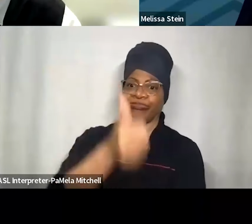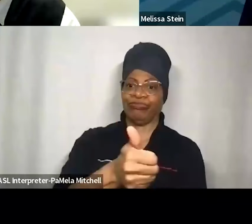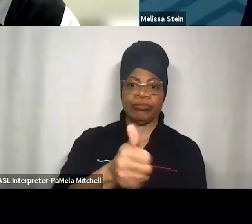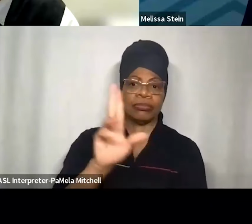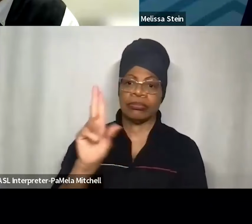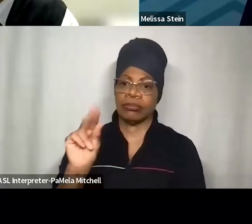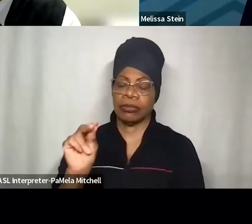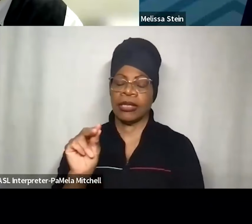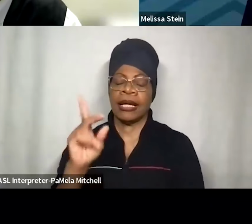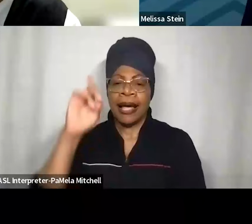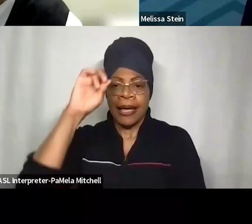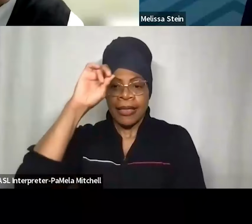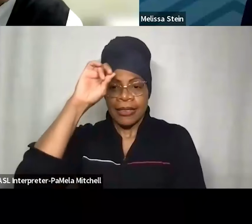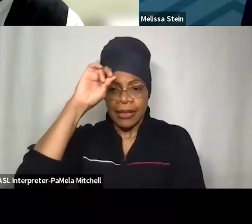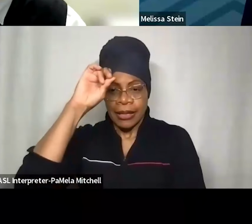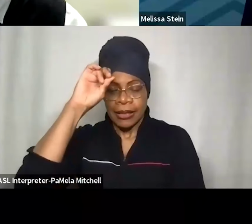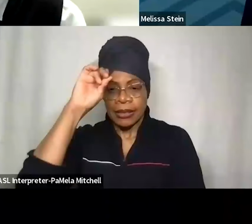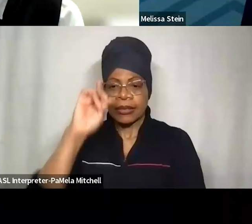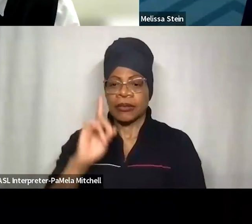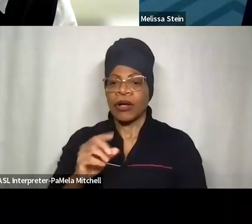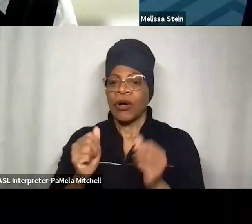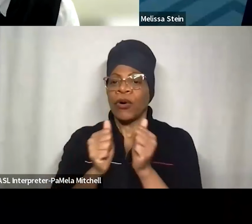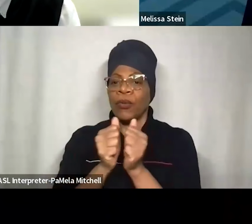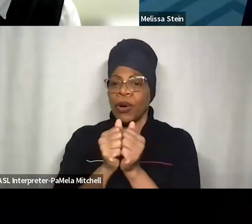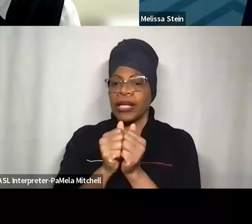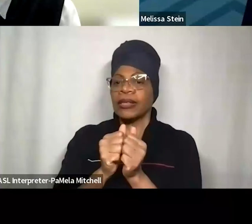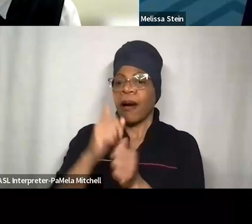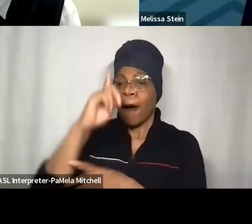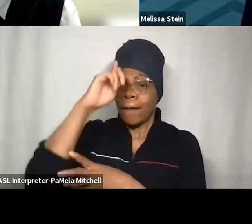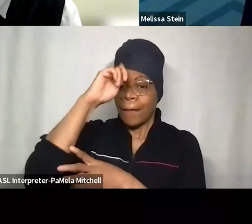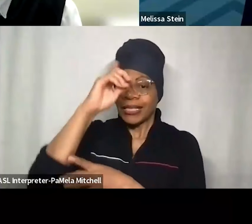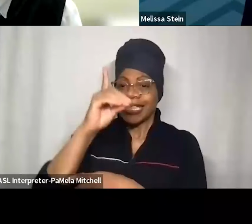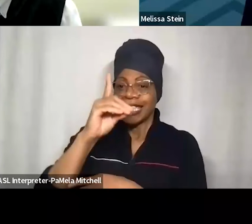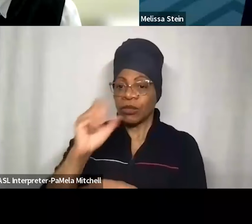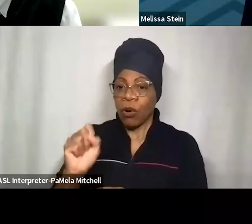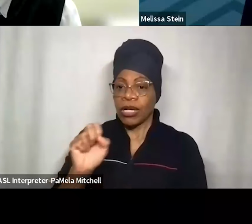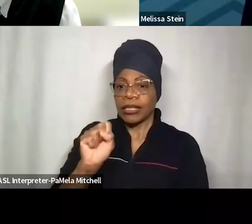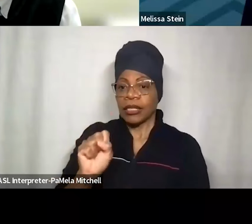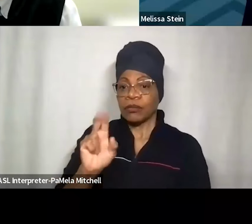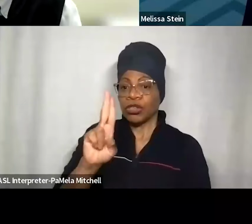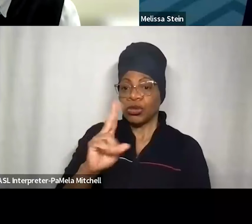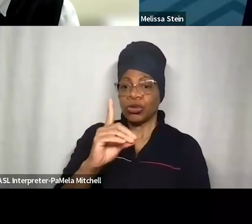I think that certainly with mental disorders and substance use disorders, you can take the screening instruments